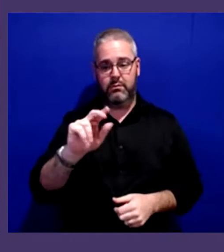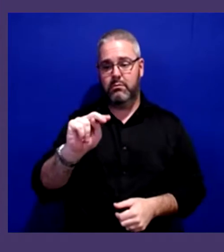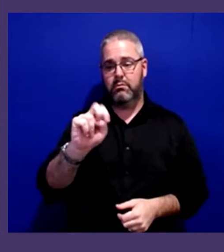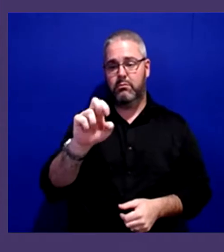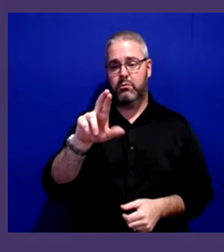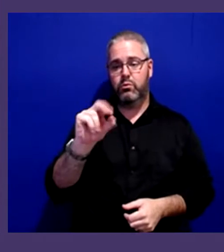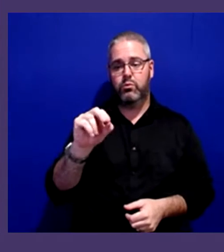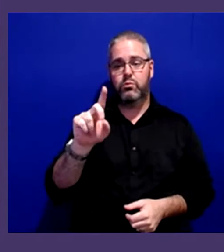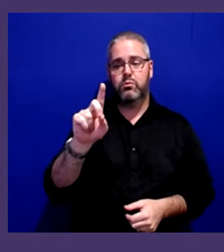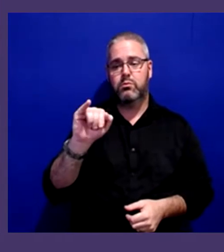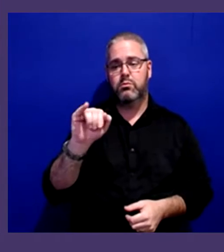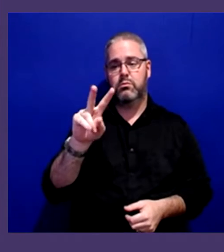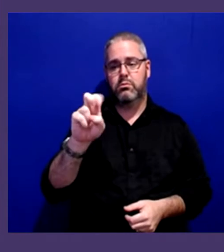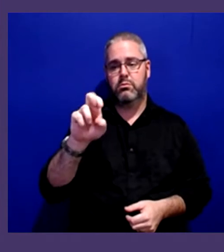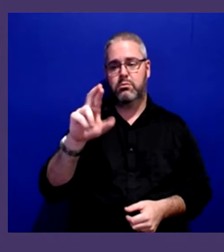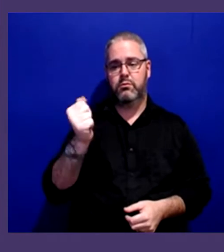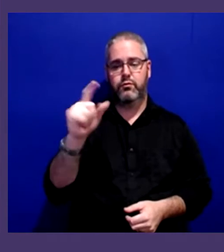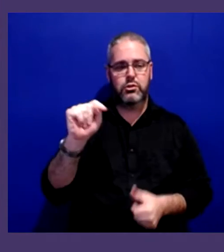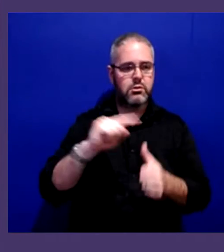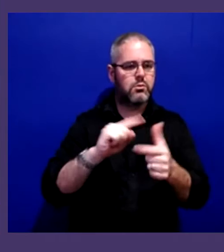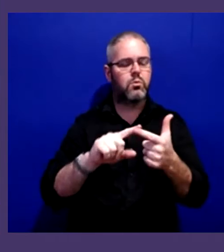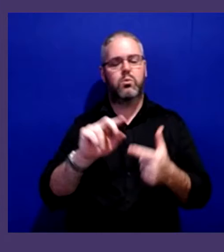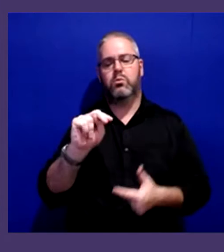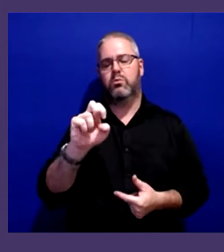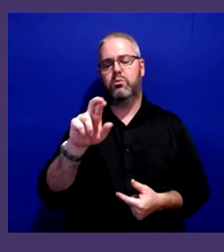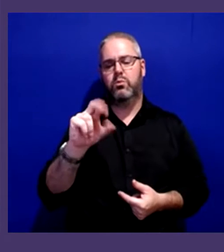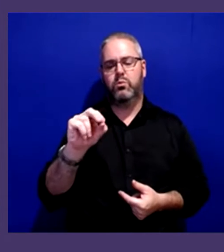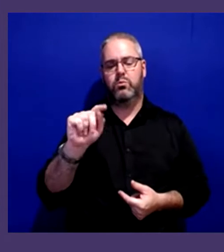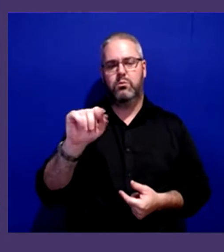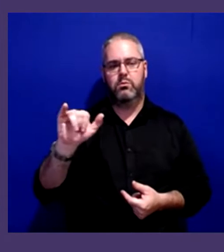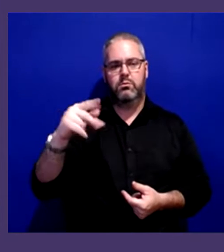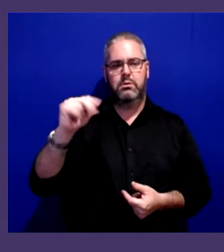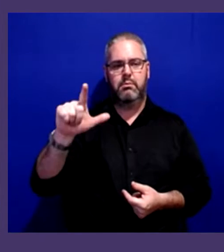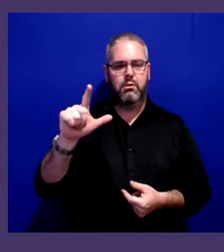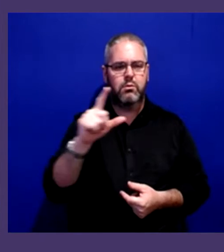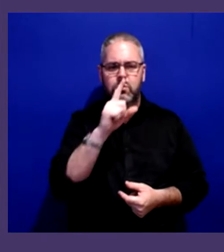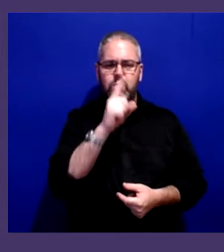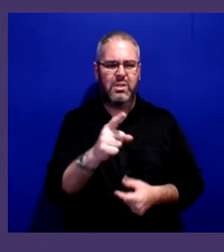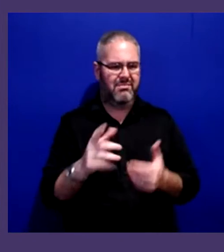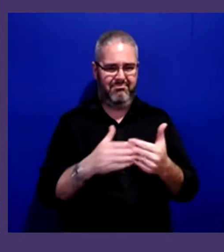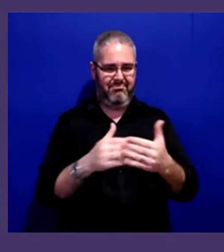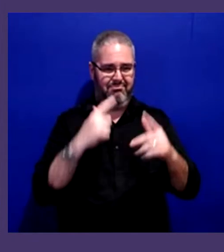It's like bio-diversity, so it's truly everyone. While we recognize that